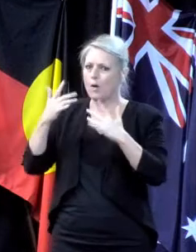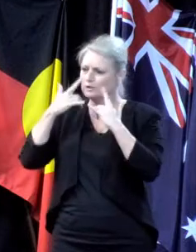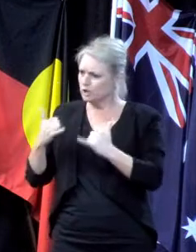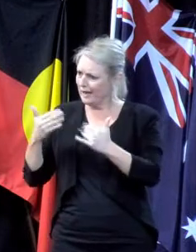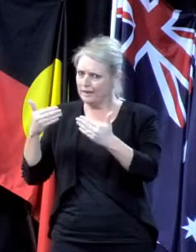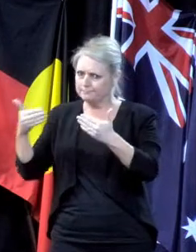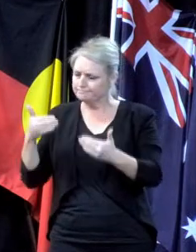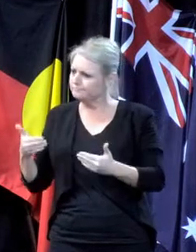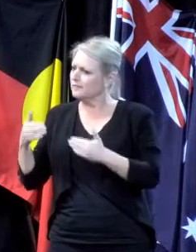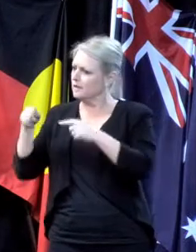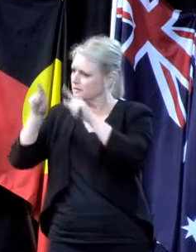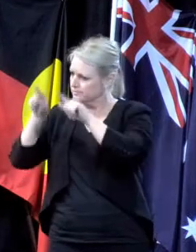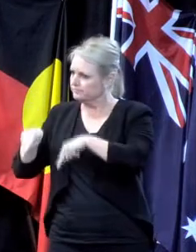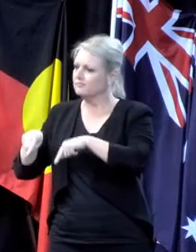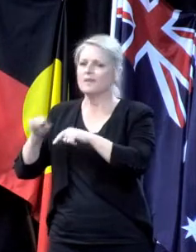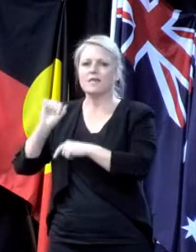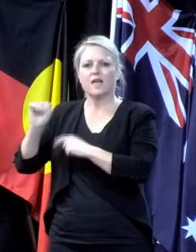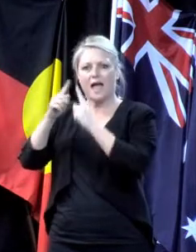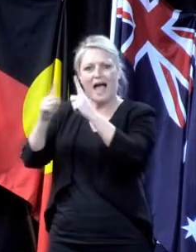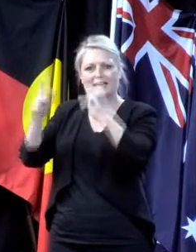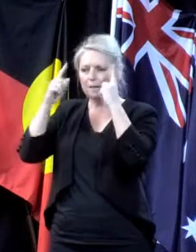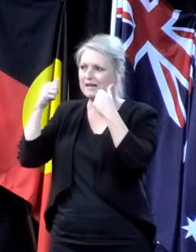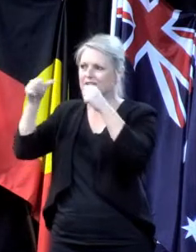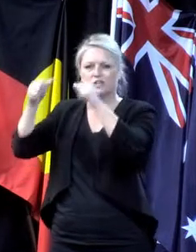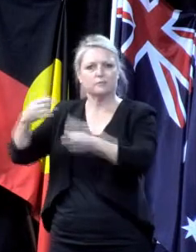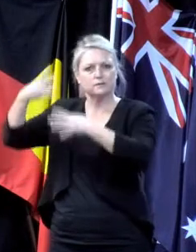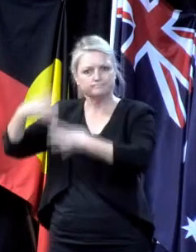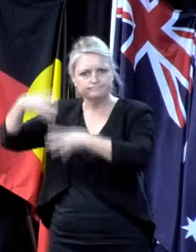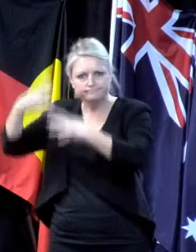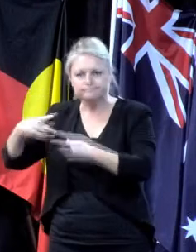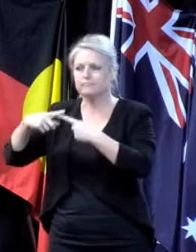their school attendance, that sort of thing. And analyze that in relation